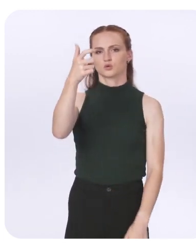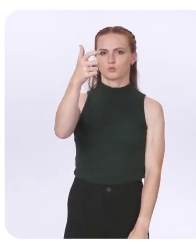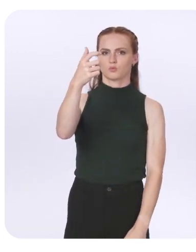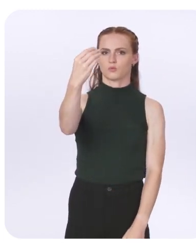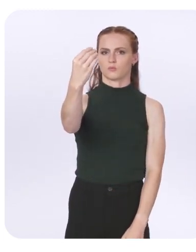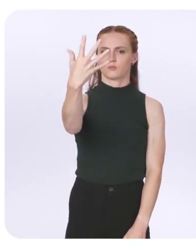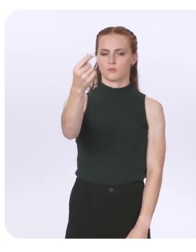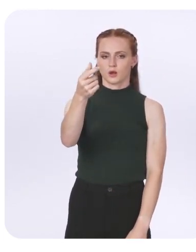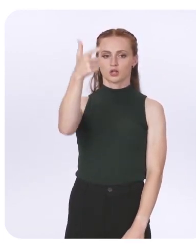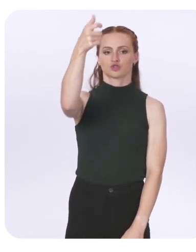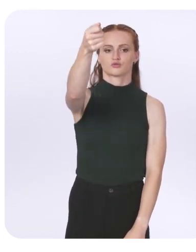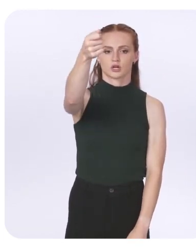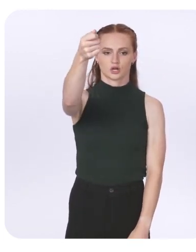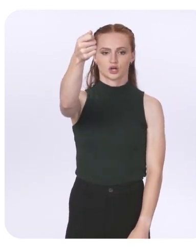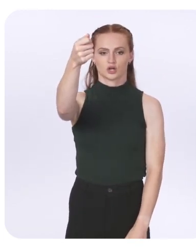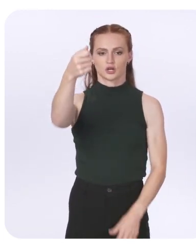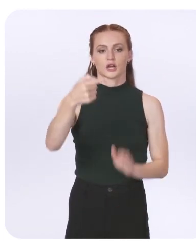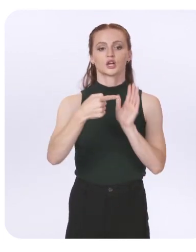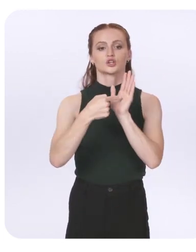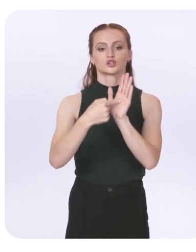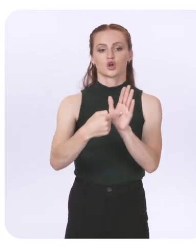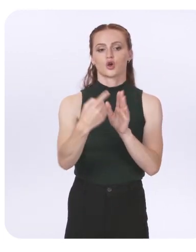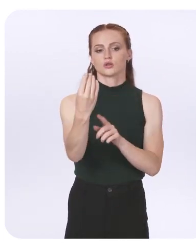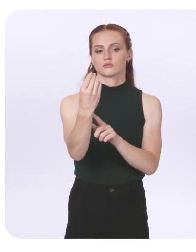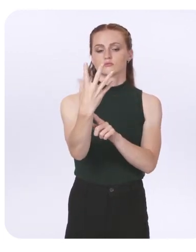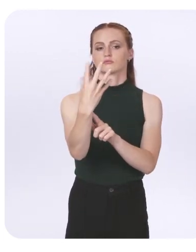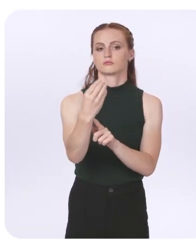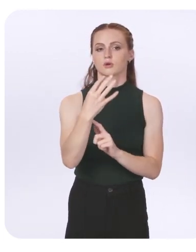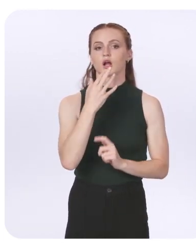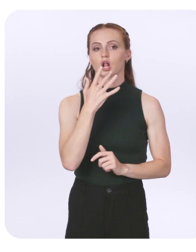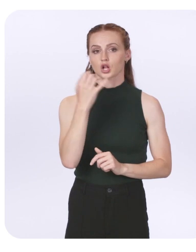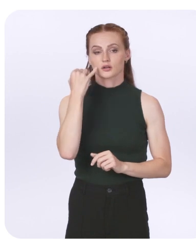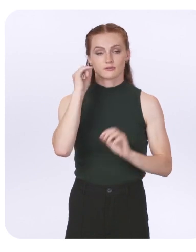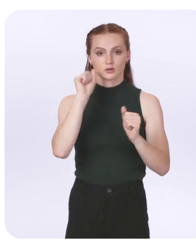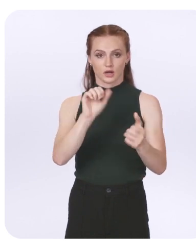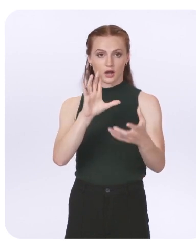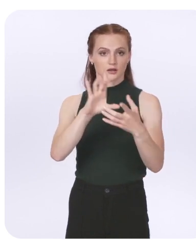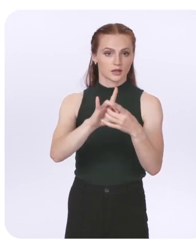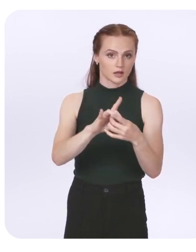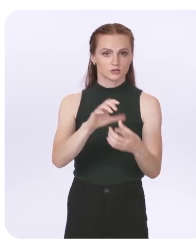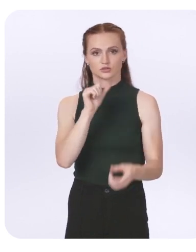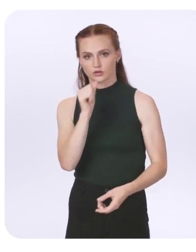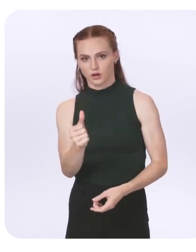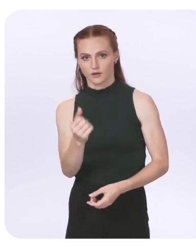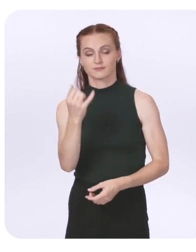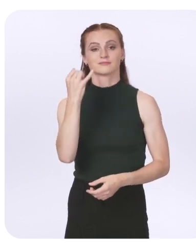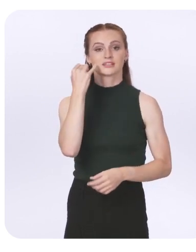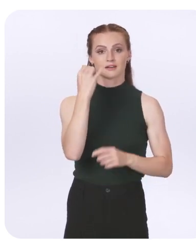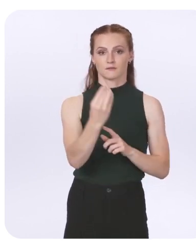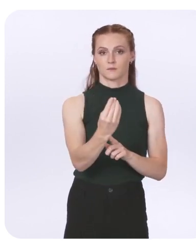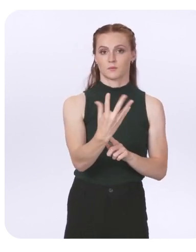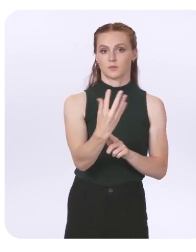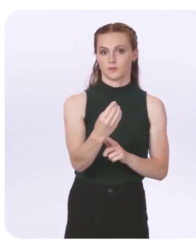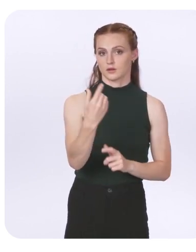This shows a color indicator whether you can attach at that point. If the indicator’s green, you can release the trigger